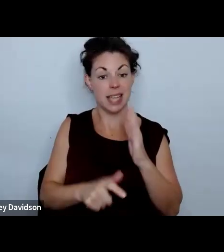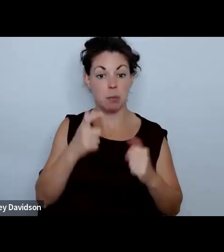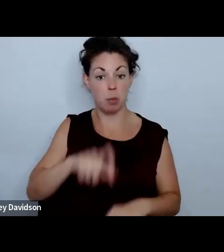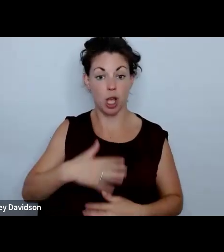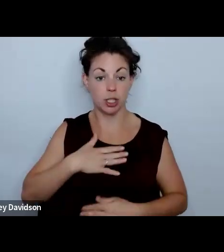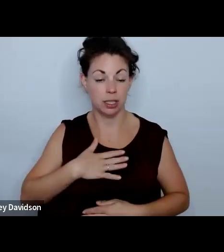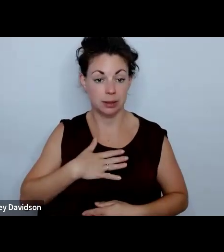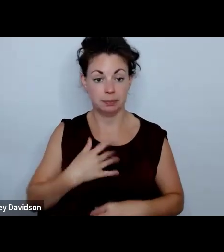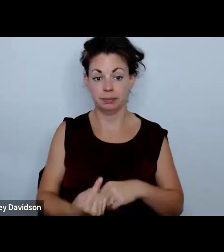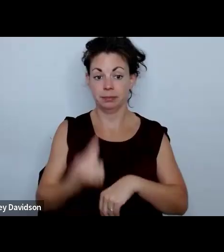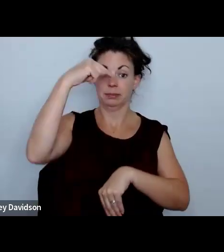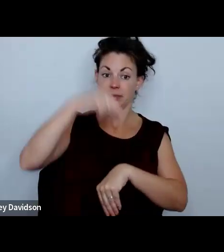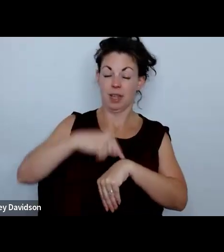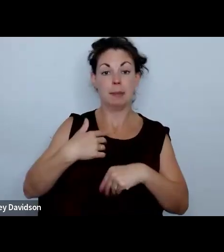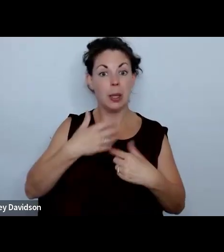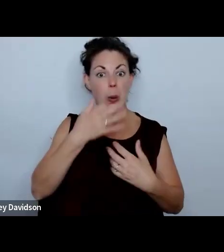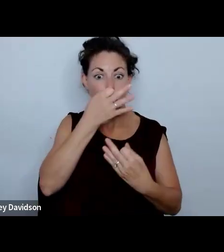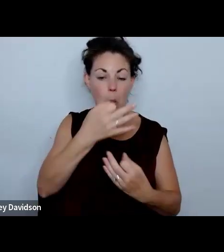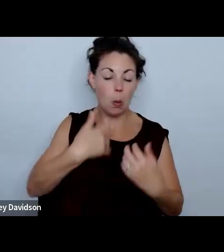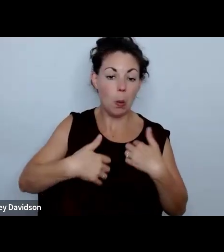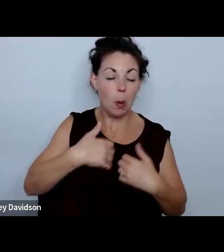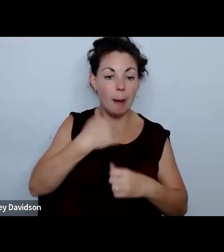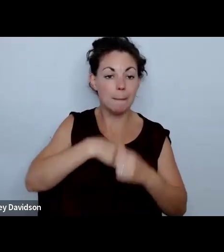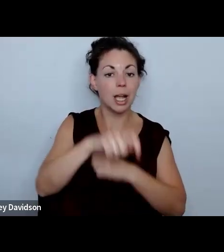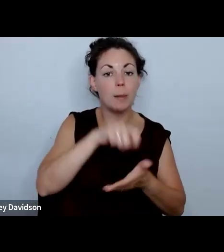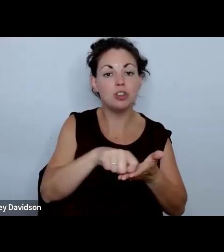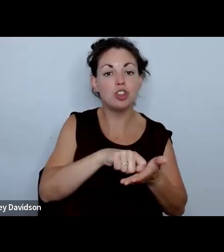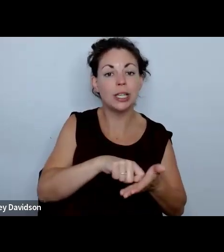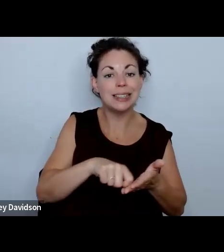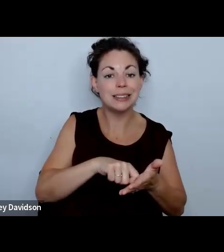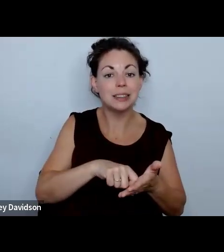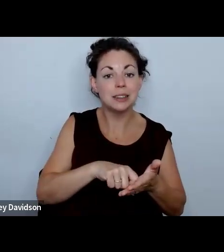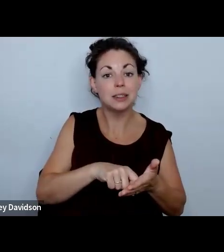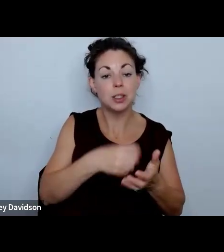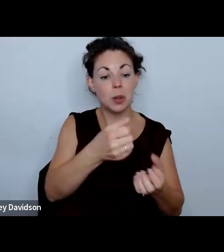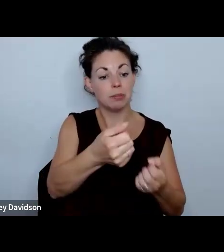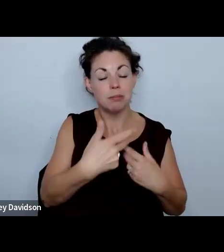internship with the BBC, writing articles for the corporation's website.